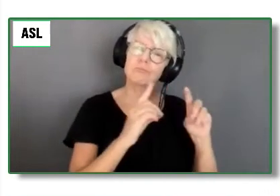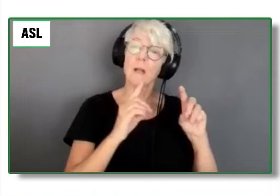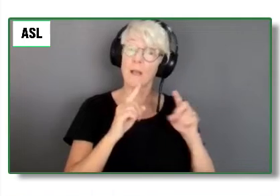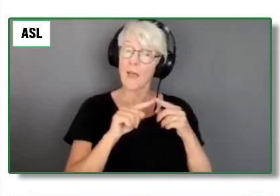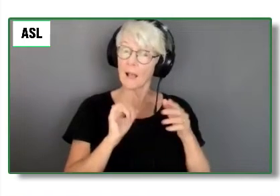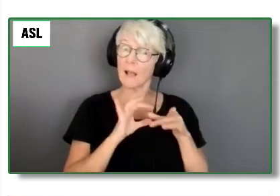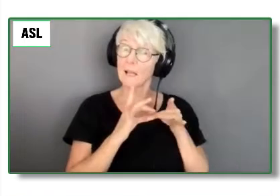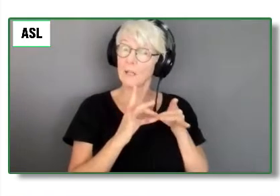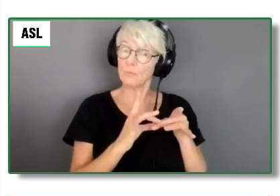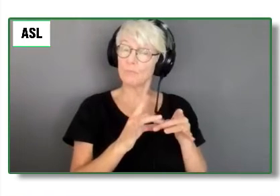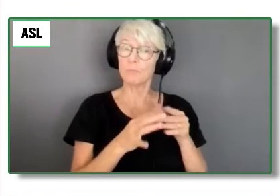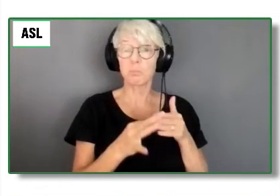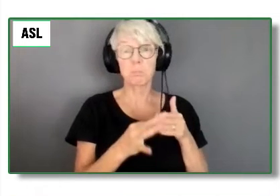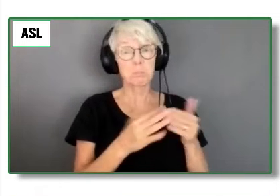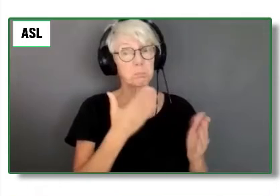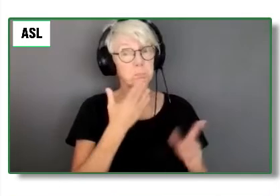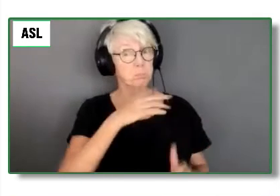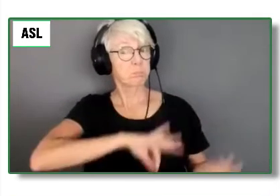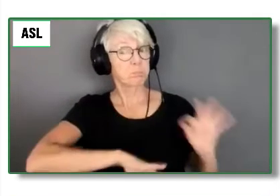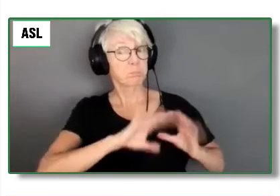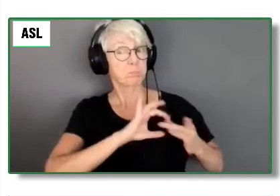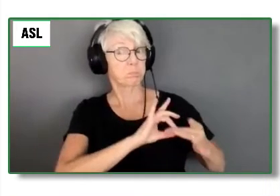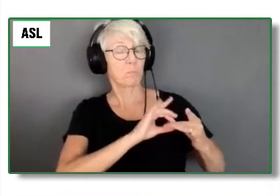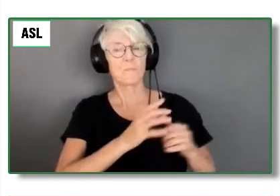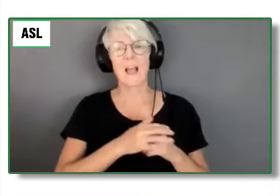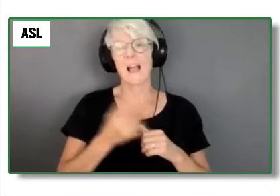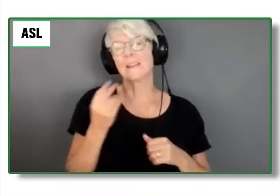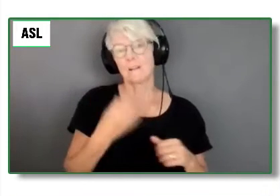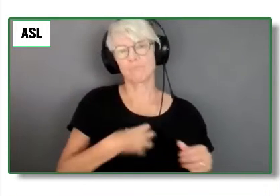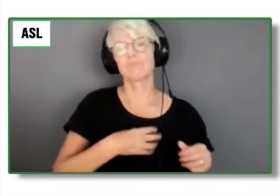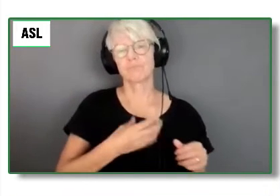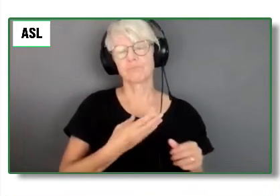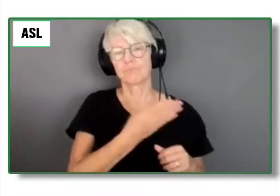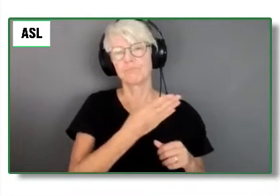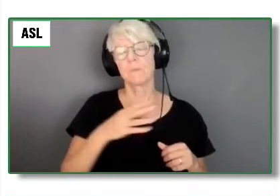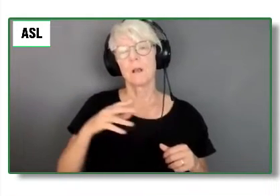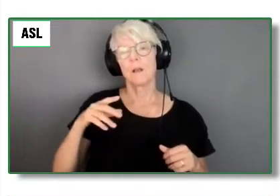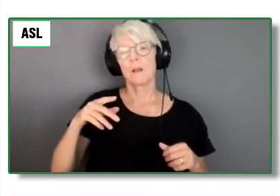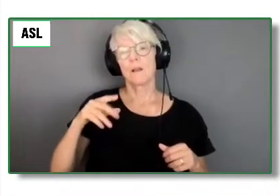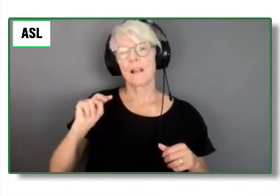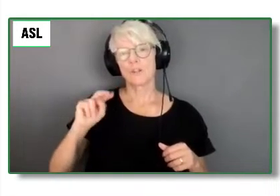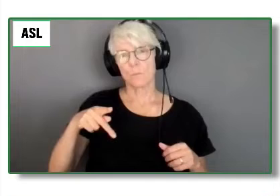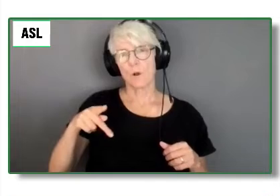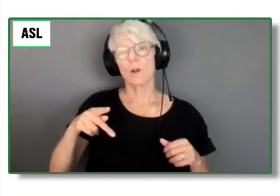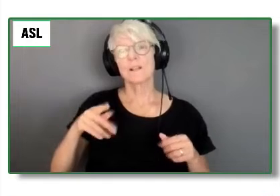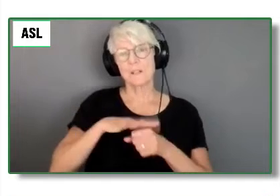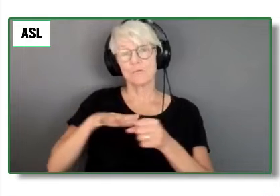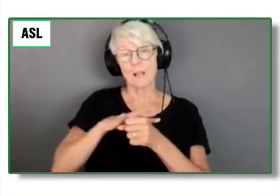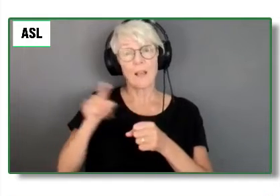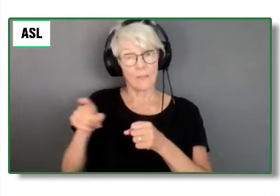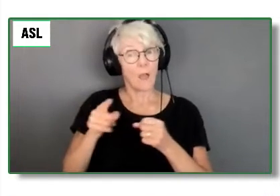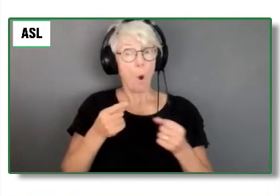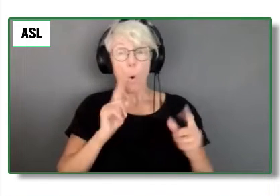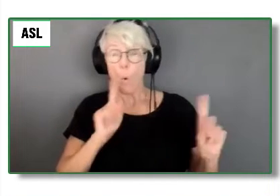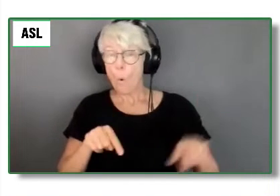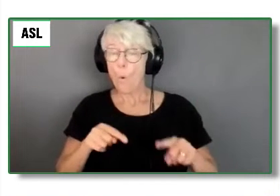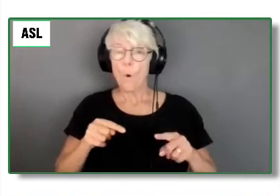filing access complaints with our parks district and they've been super responsive to fixing the problems. The complaints have been easy fixes that